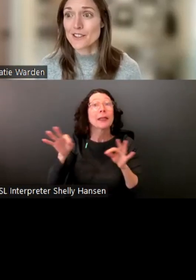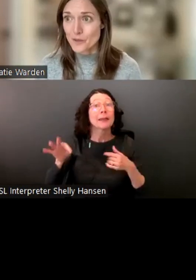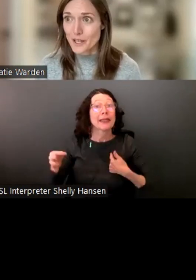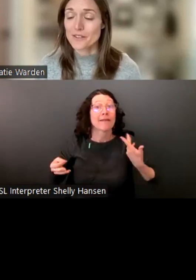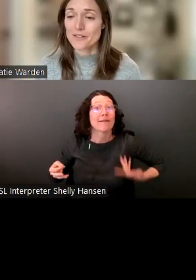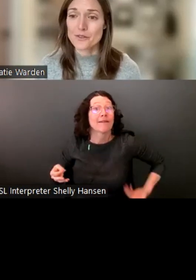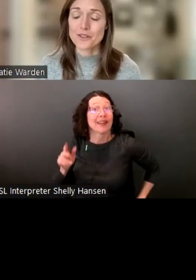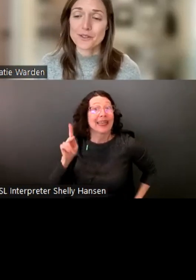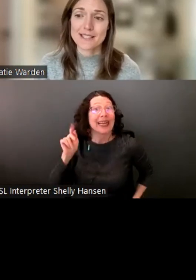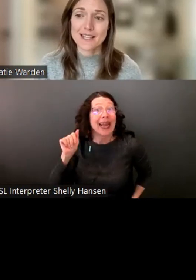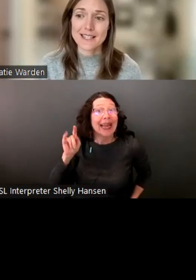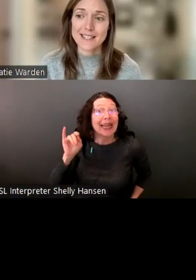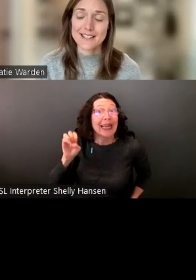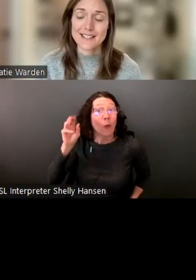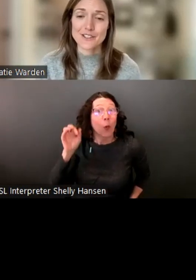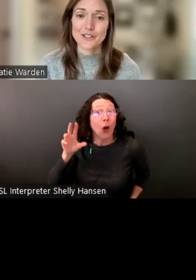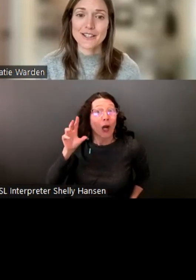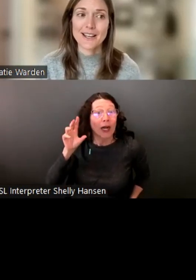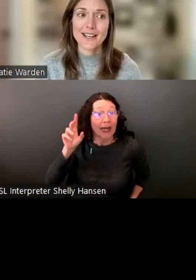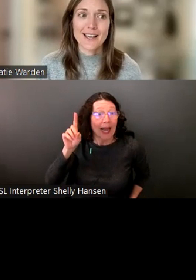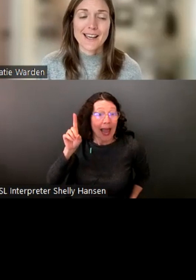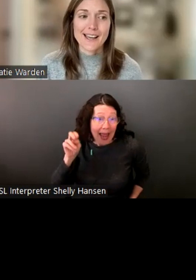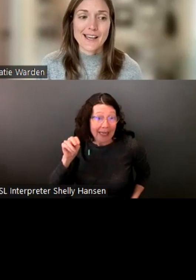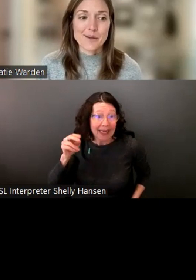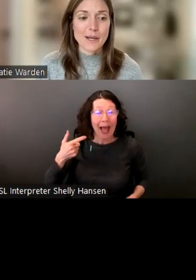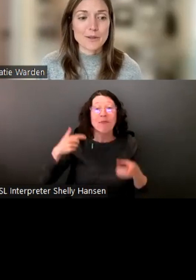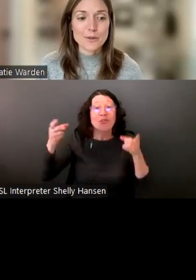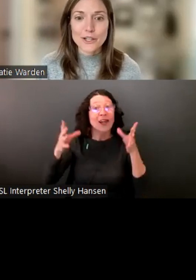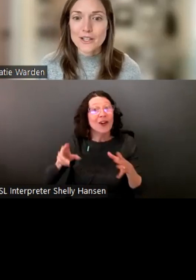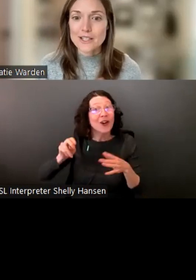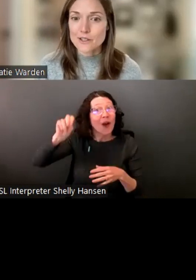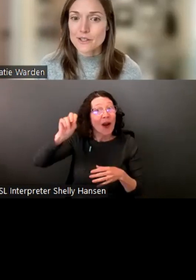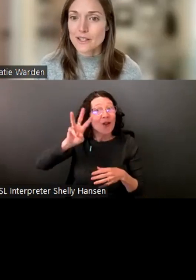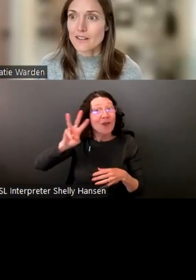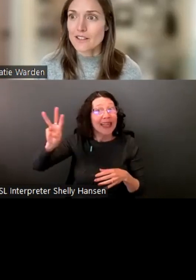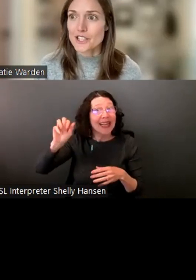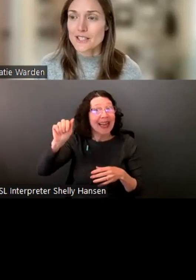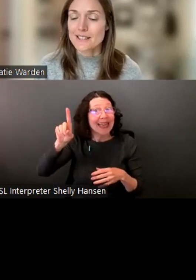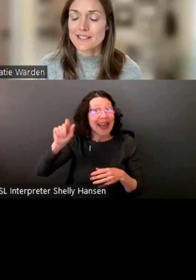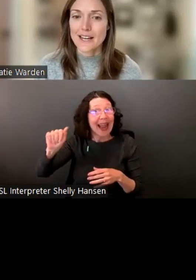the director of the Northwest ADA Center. I'm a lawyer and a sociologist,